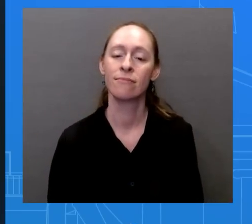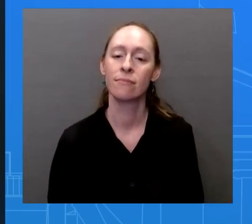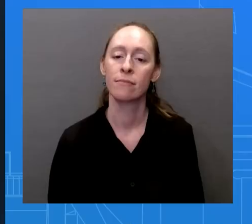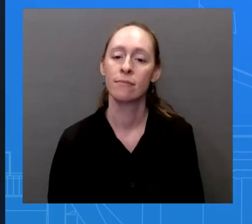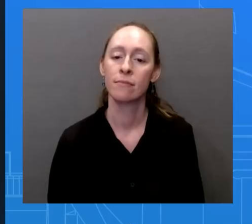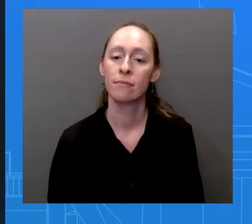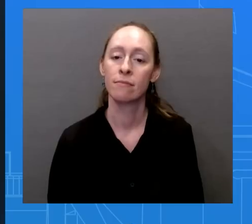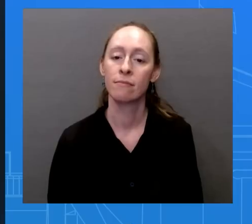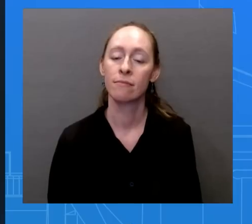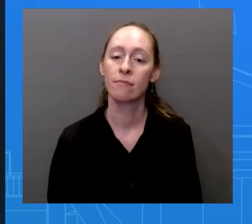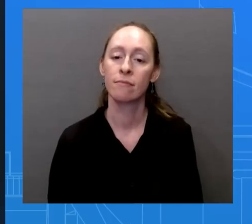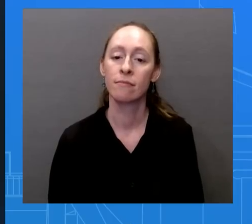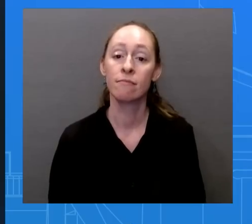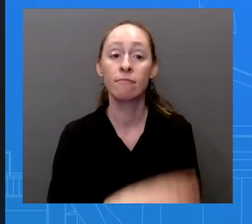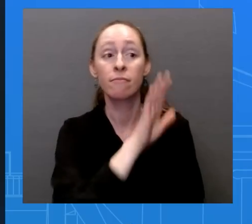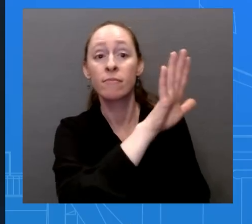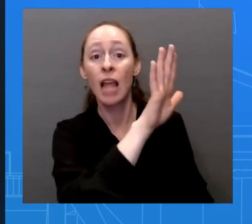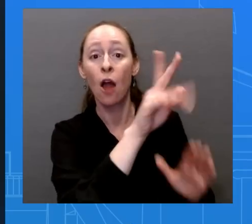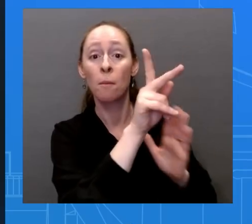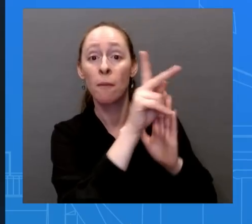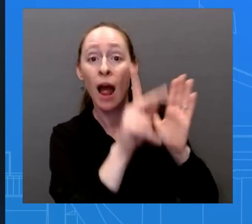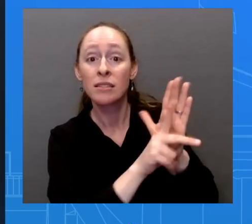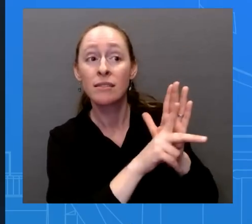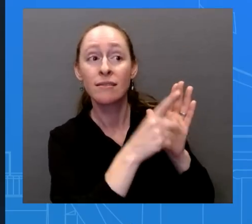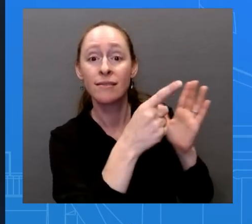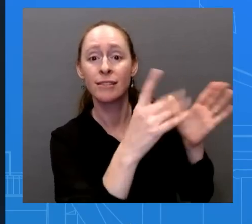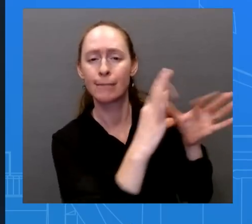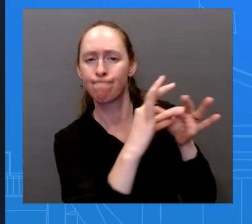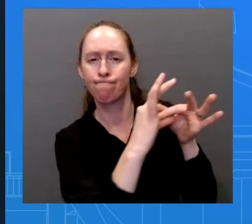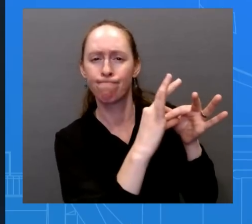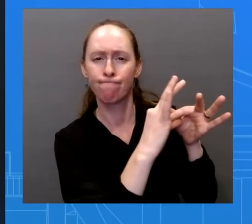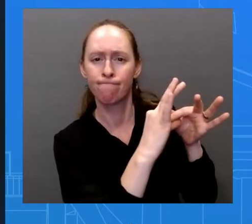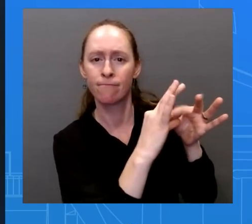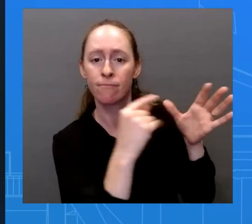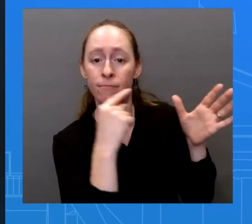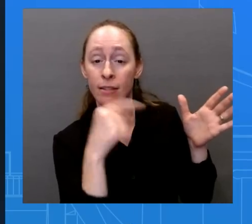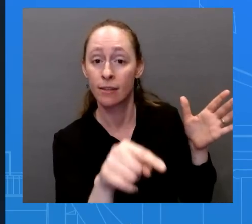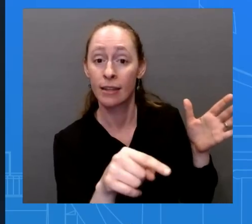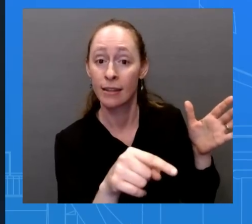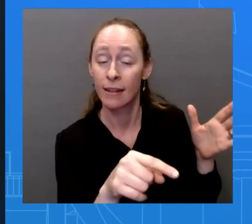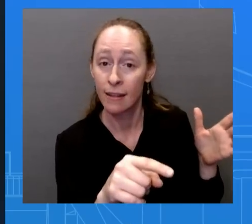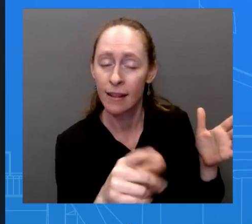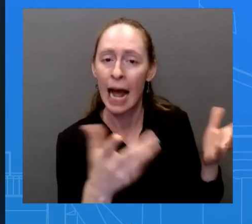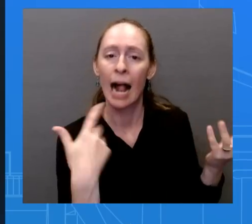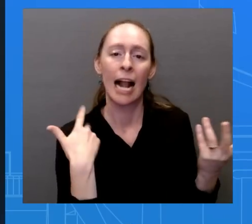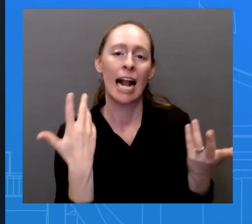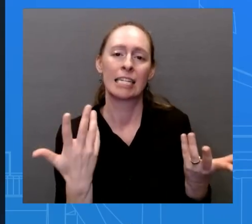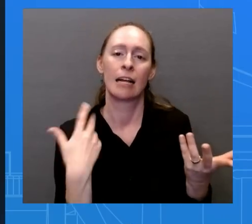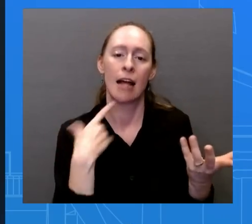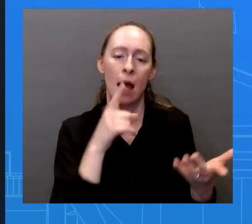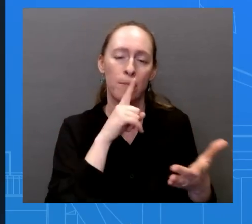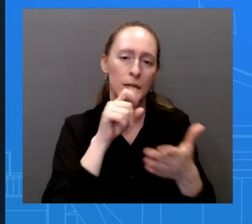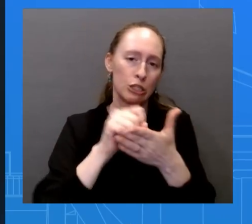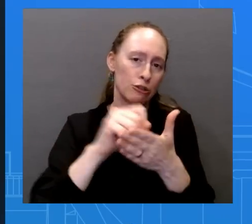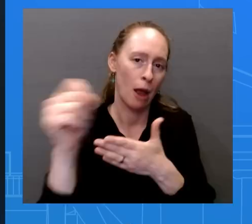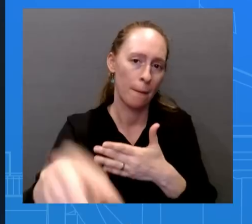You will hear from us when we lay out what actions we are going to take. We're going to review them.